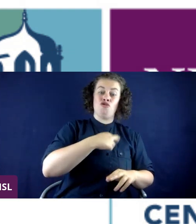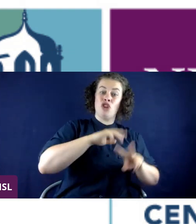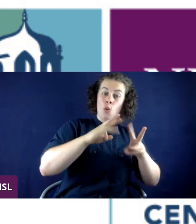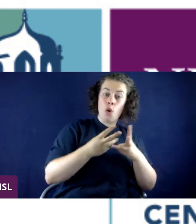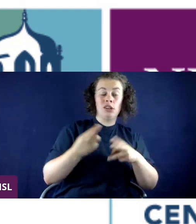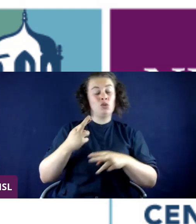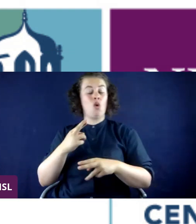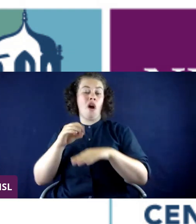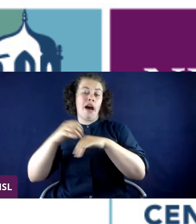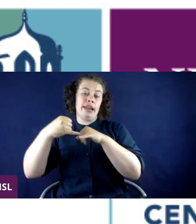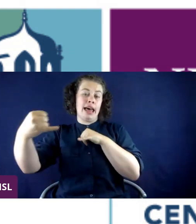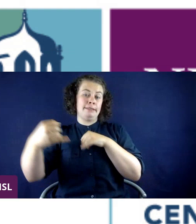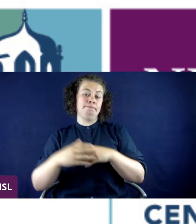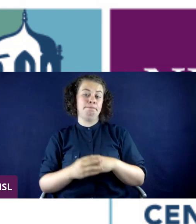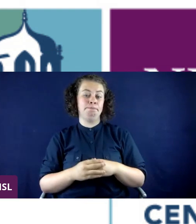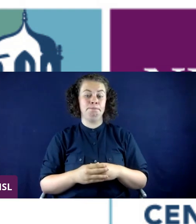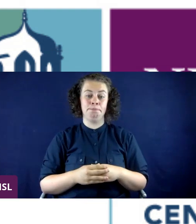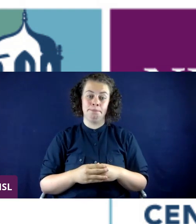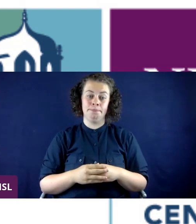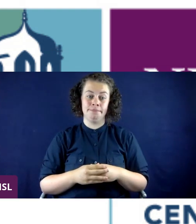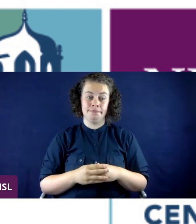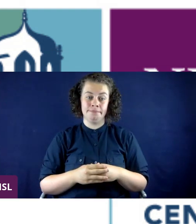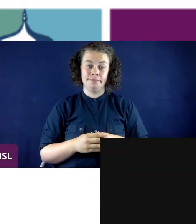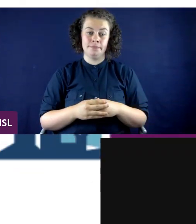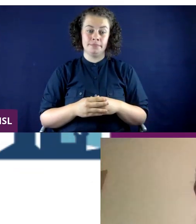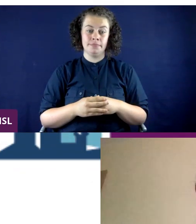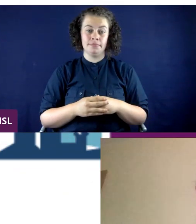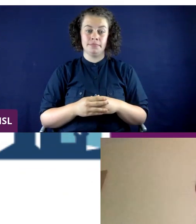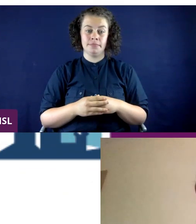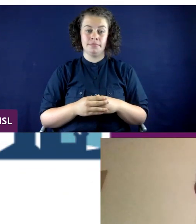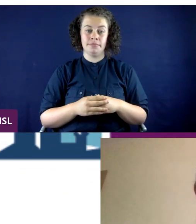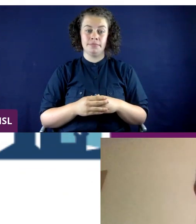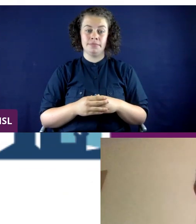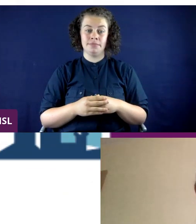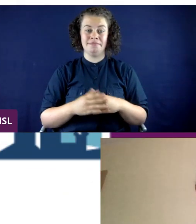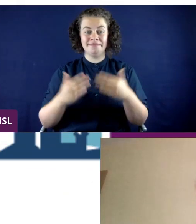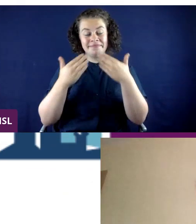the spaces we create, be it physical or digital, are accessible and inclusive to everyone.